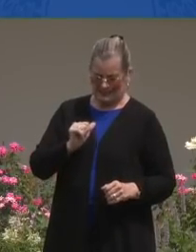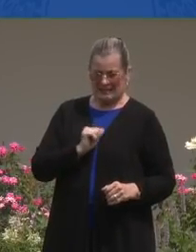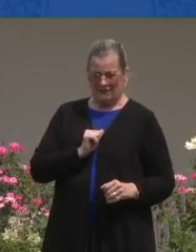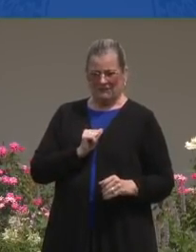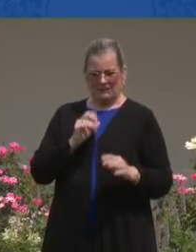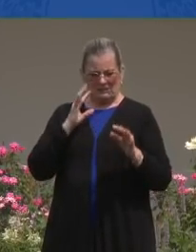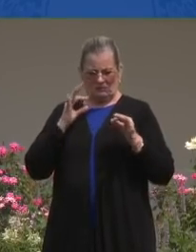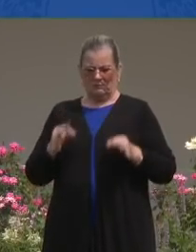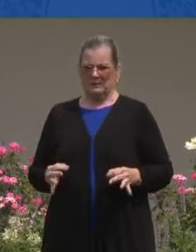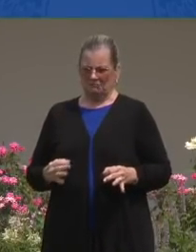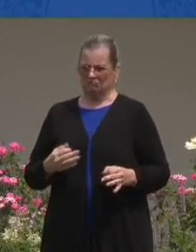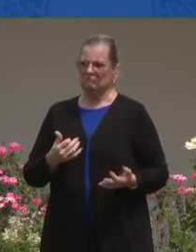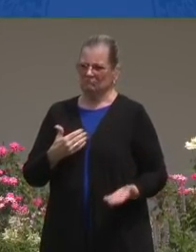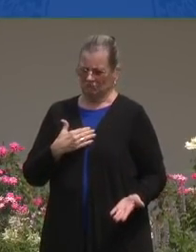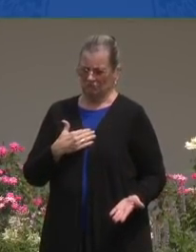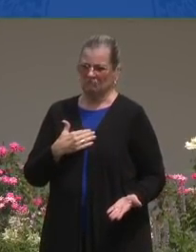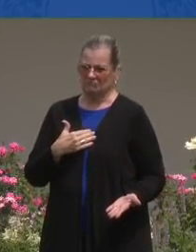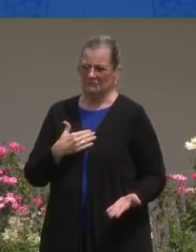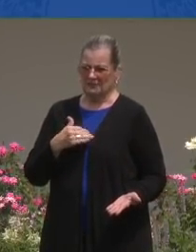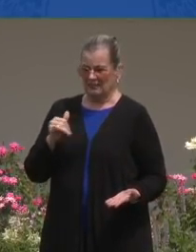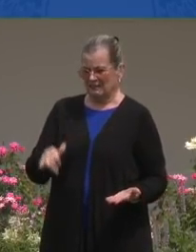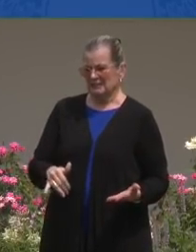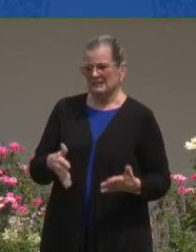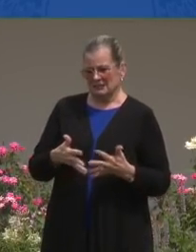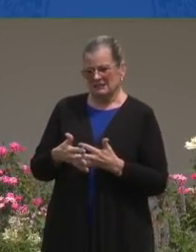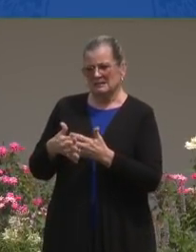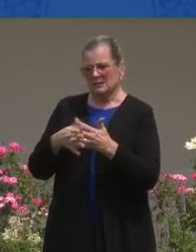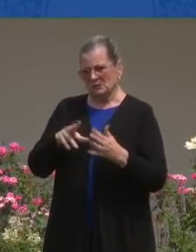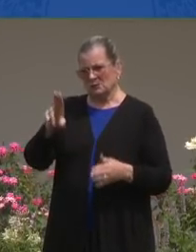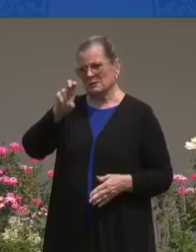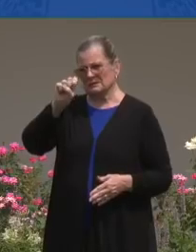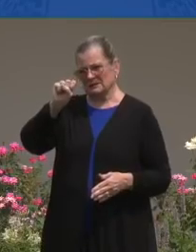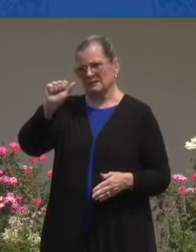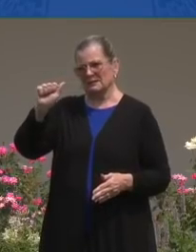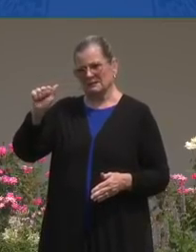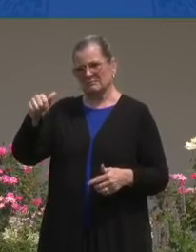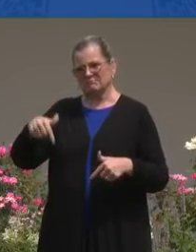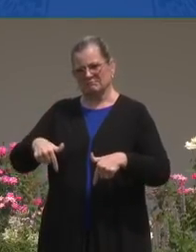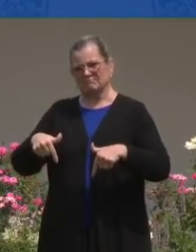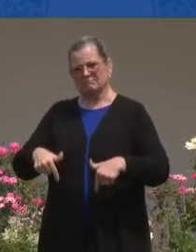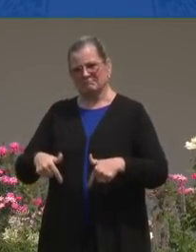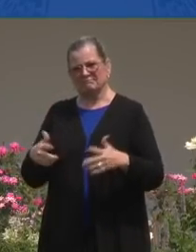and this is the United States of America. So thank you all for your courage and for your commitment.